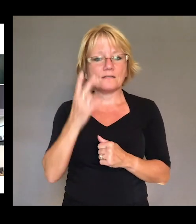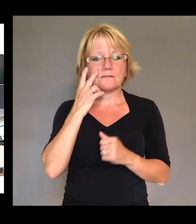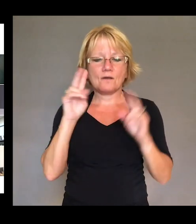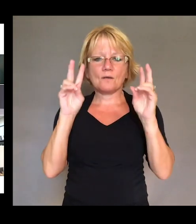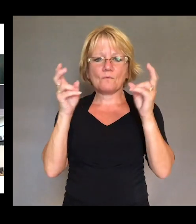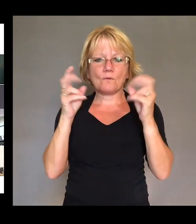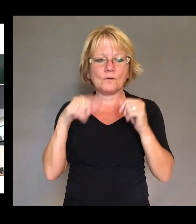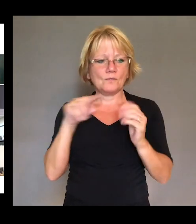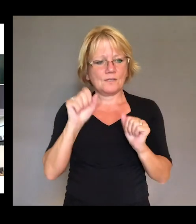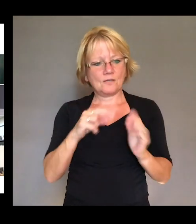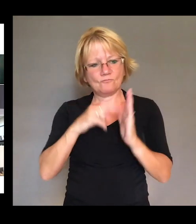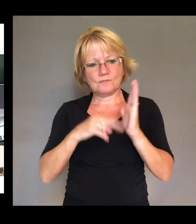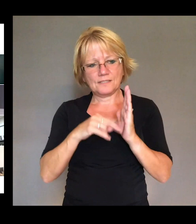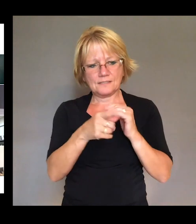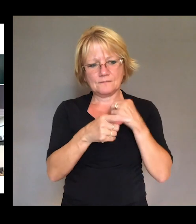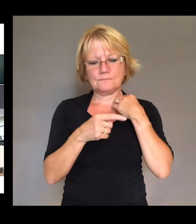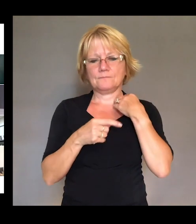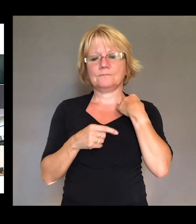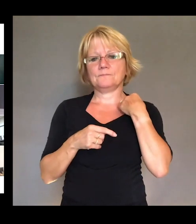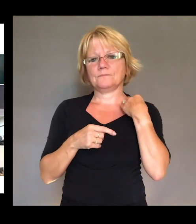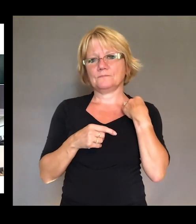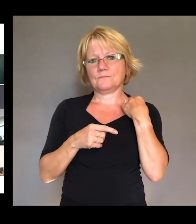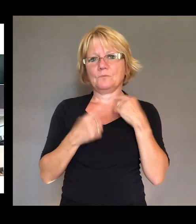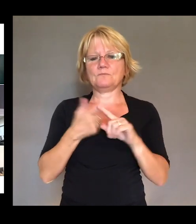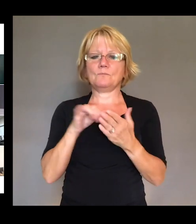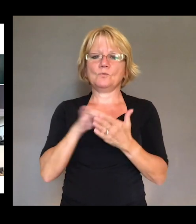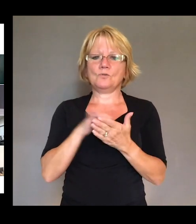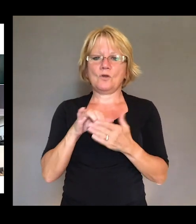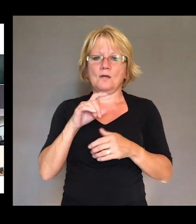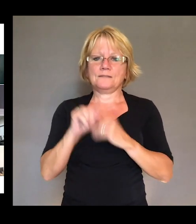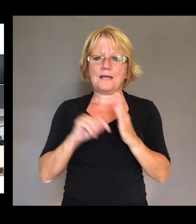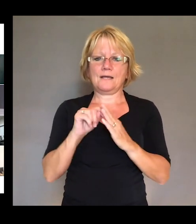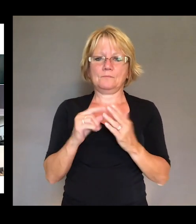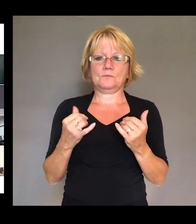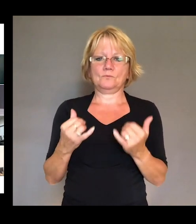Again, I saw this quote if you guys can read it on the New York Times today.